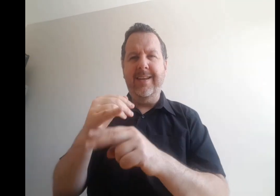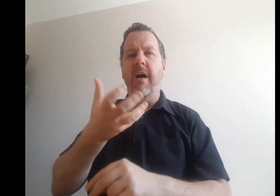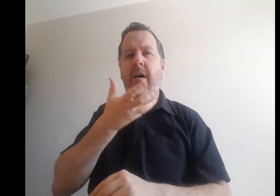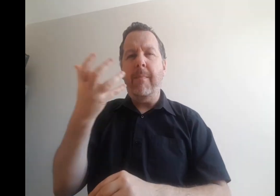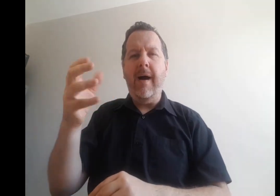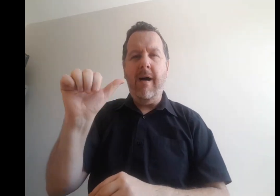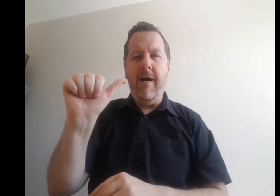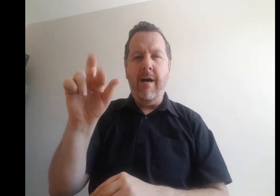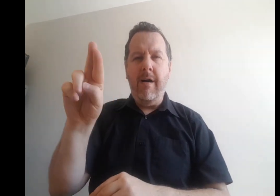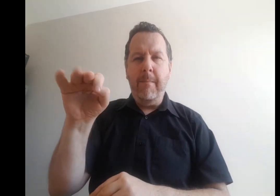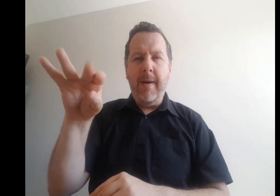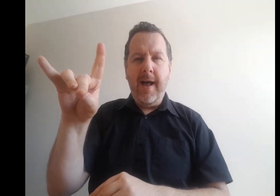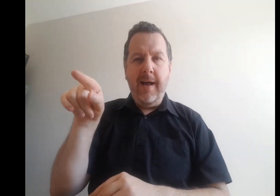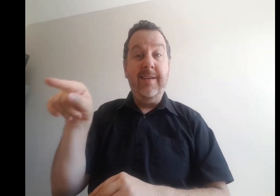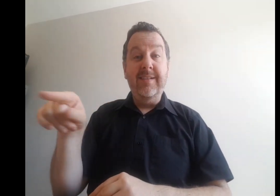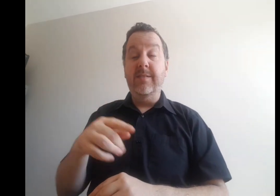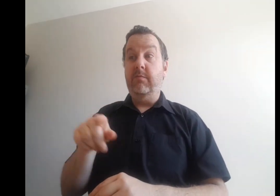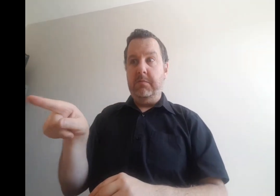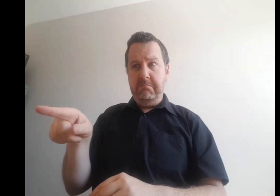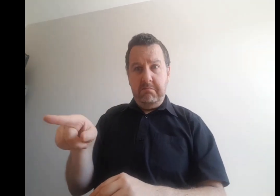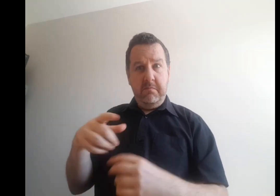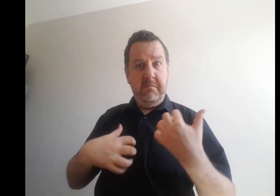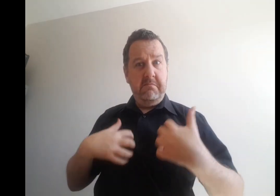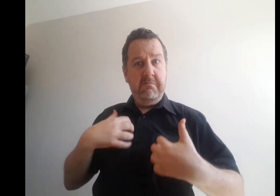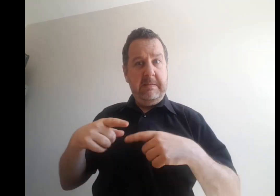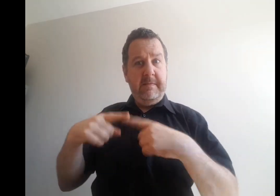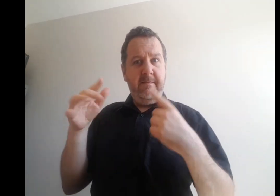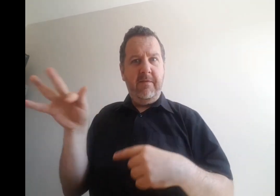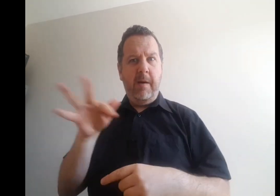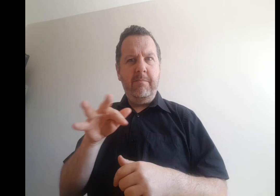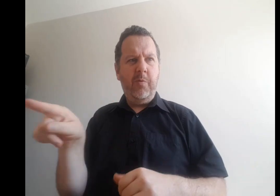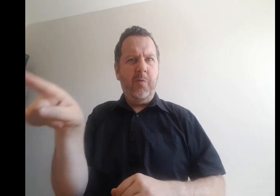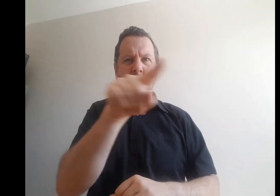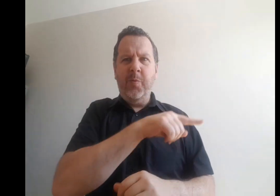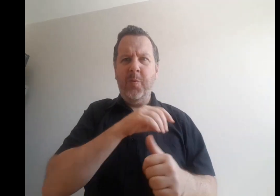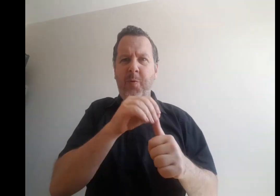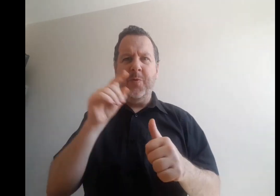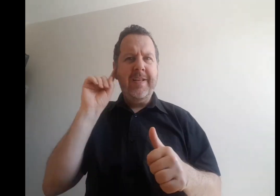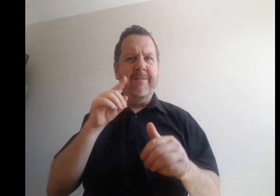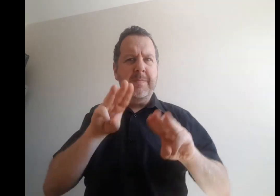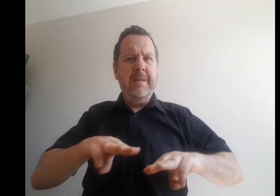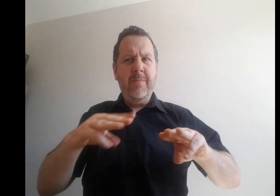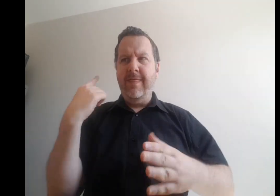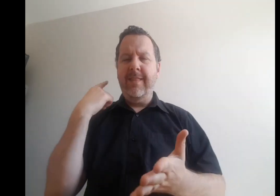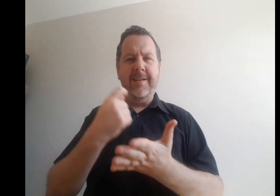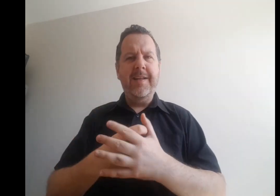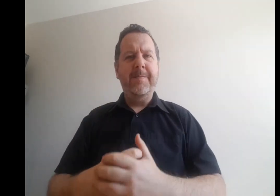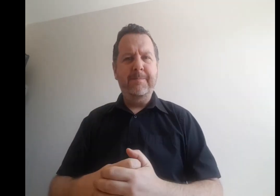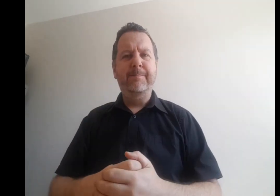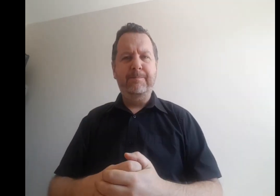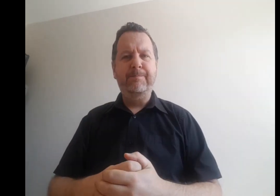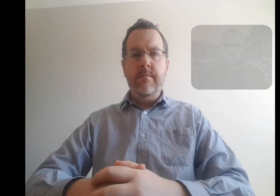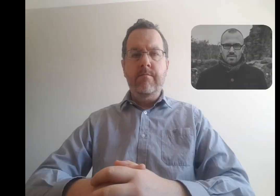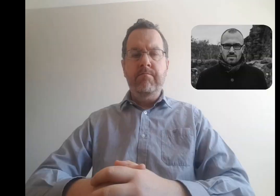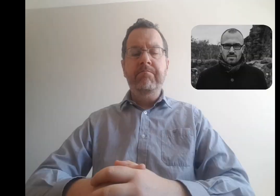So, very non-characteristic of other deaf people of the time.